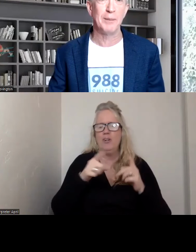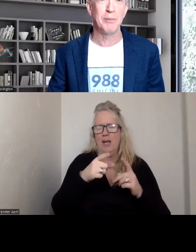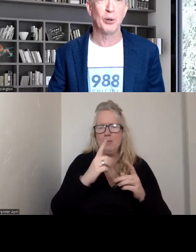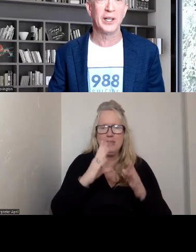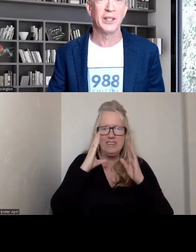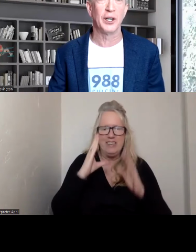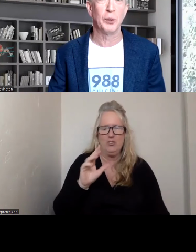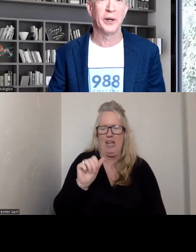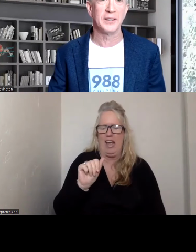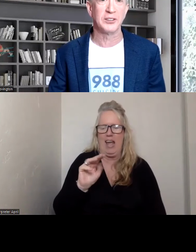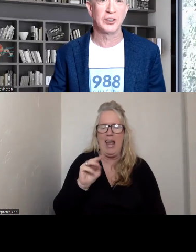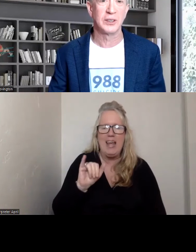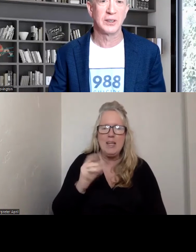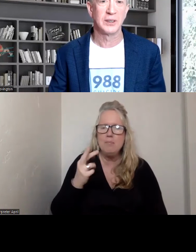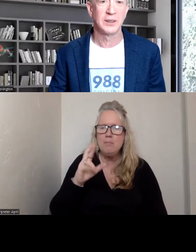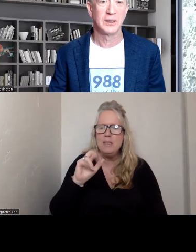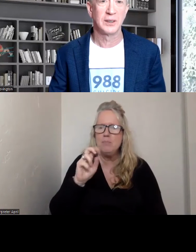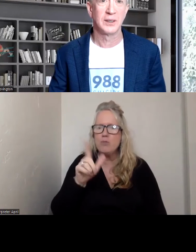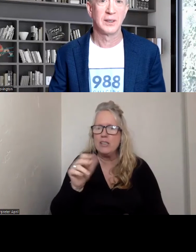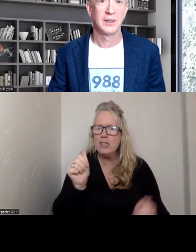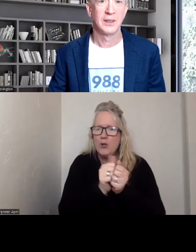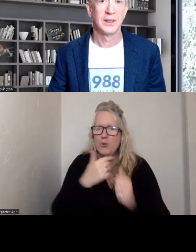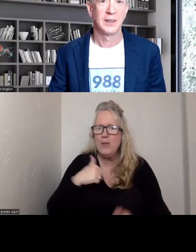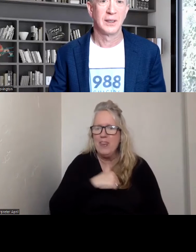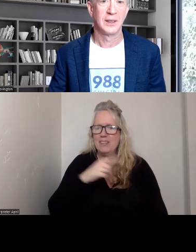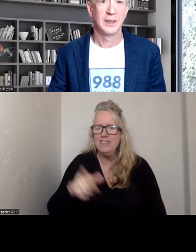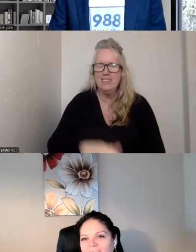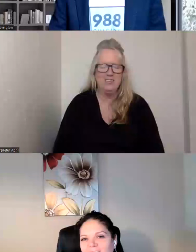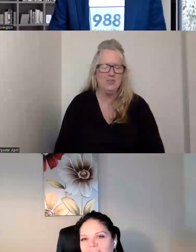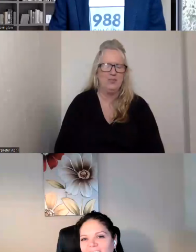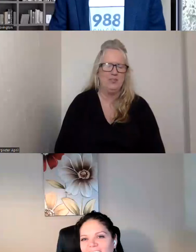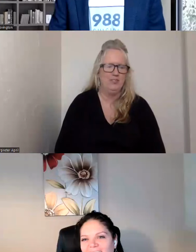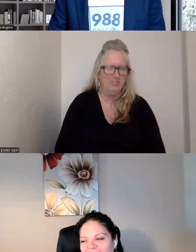AMY, ARE YOU WITH US? >>: I AM HERE.